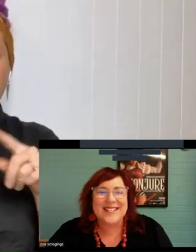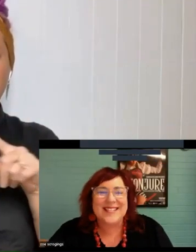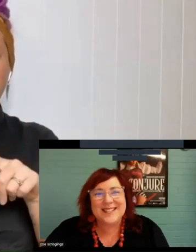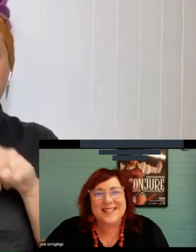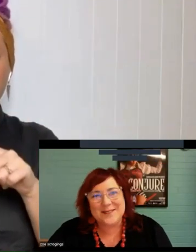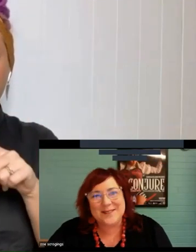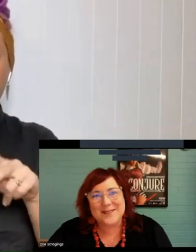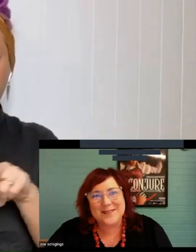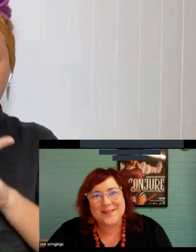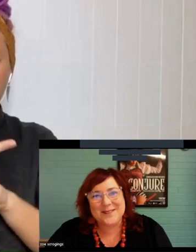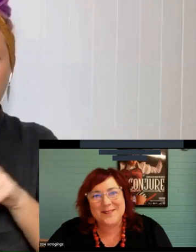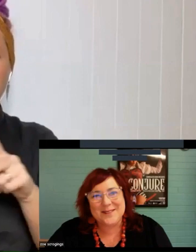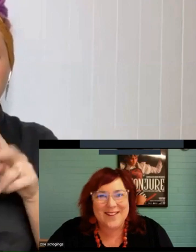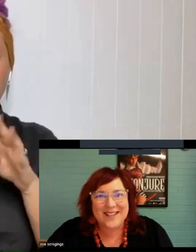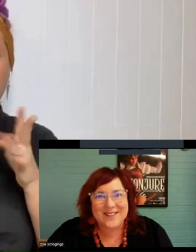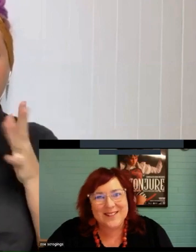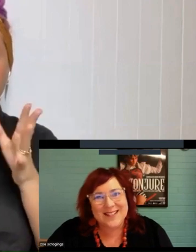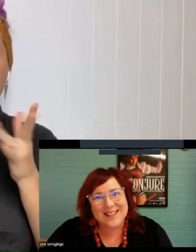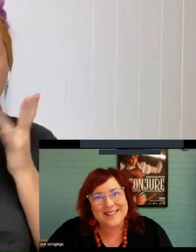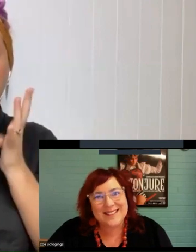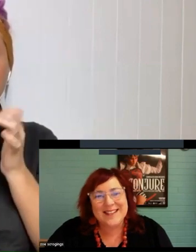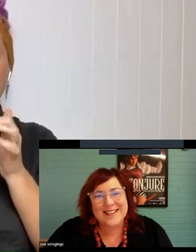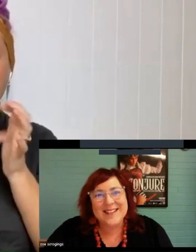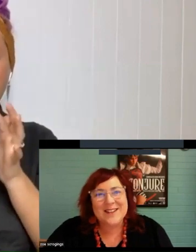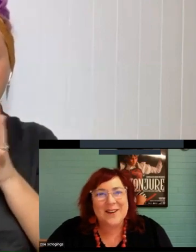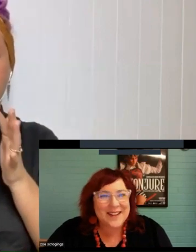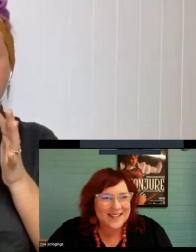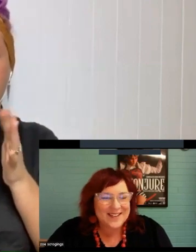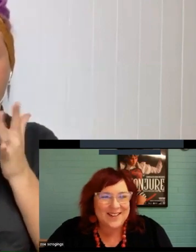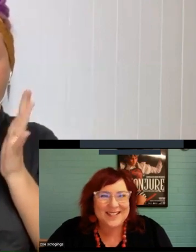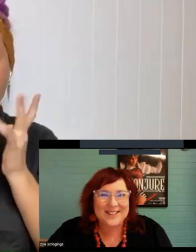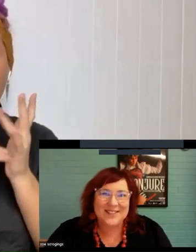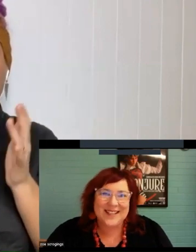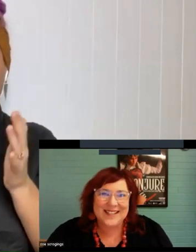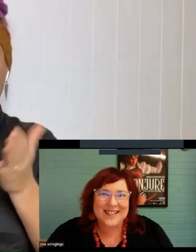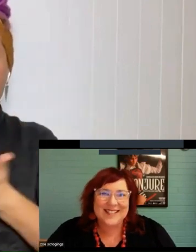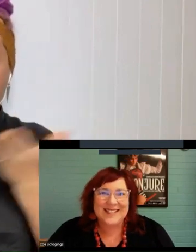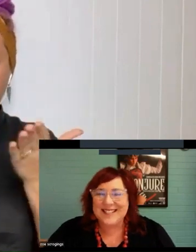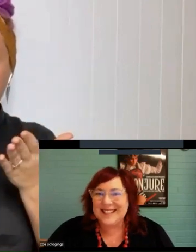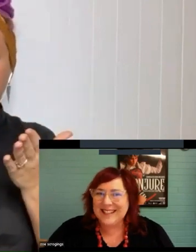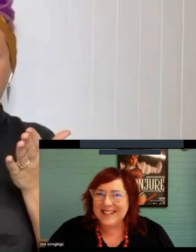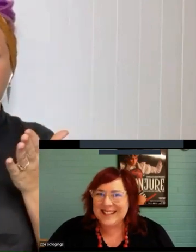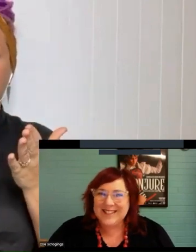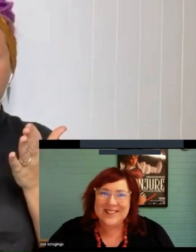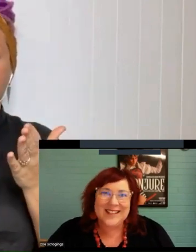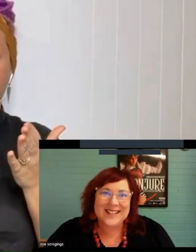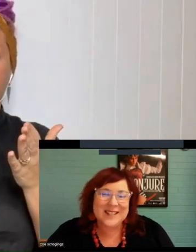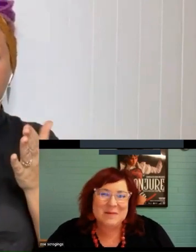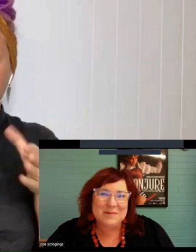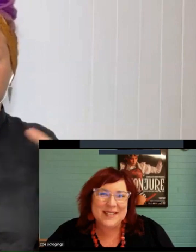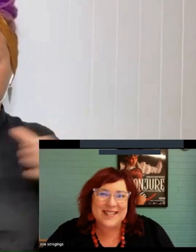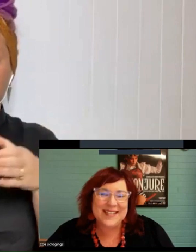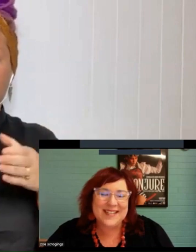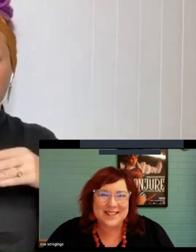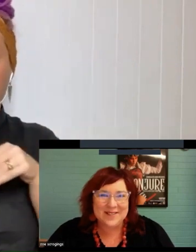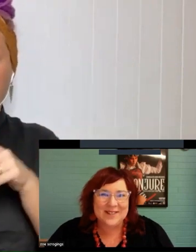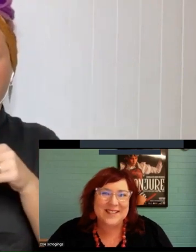CEO at Corrugated Iron Youth Arts. Corrugated Iron Youth Arts is the leading youth arts company in the Northern